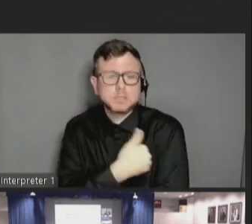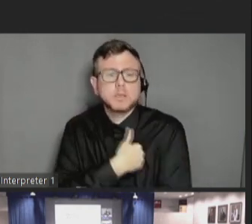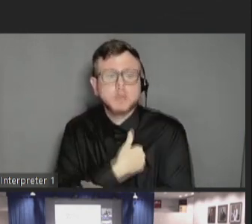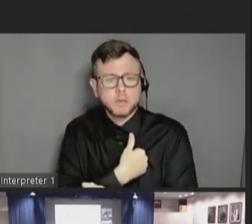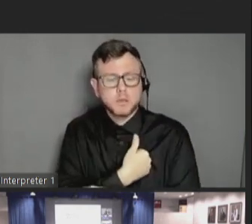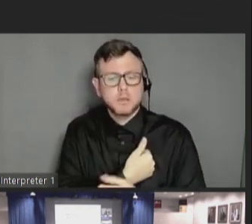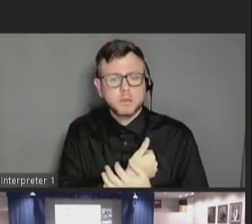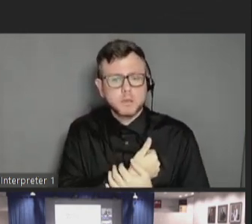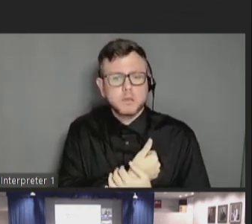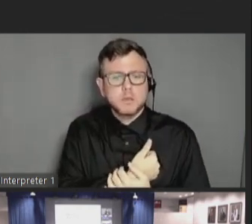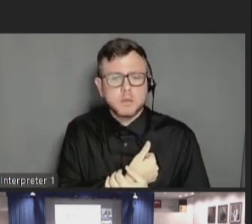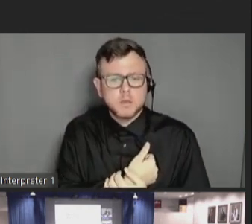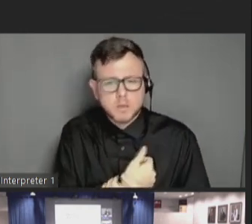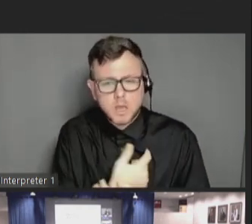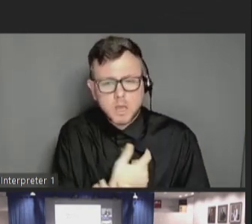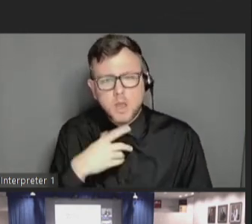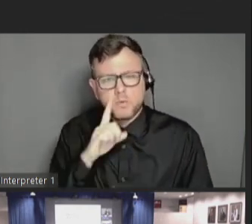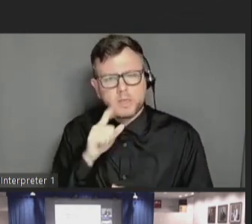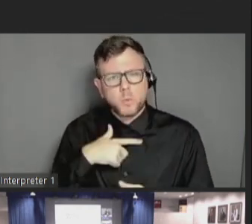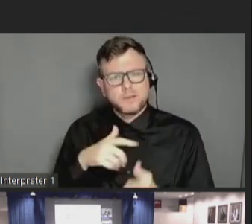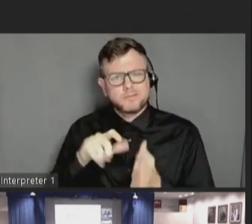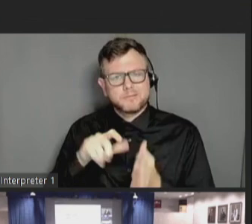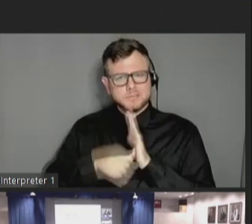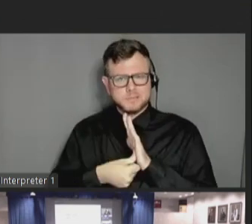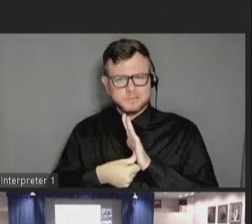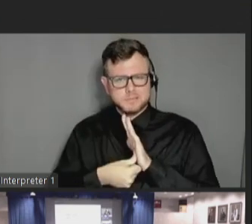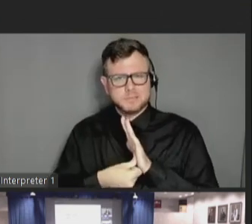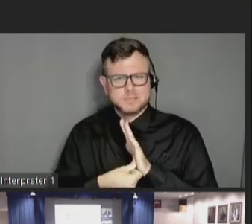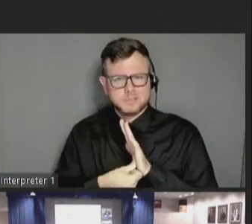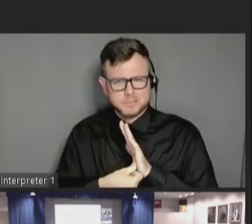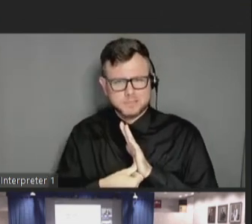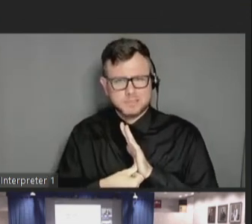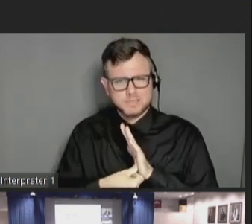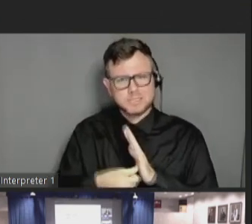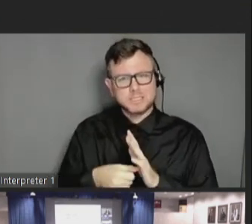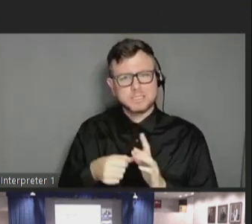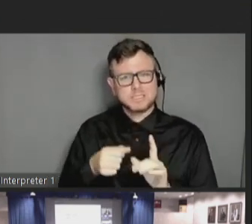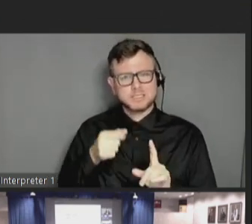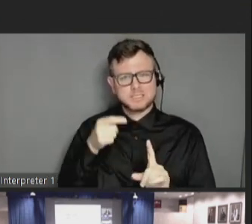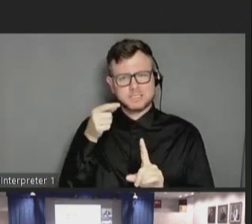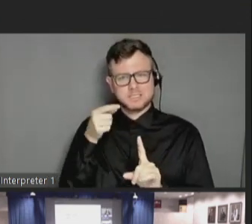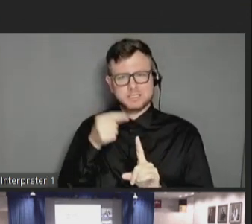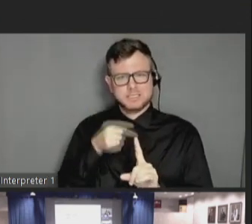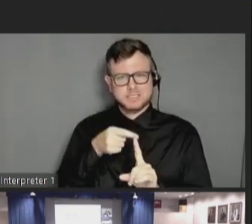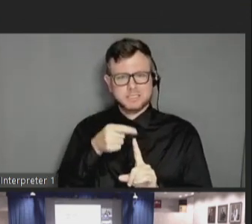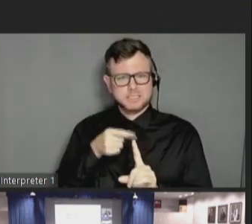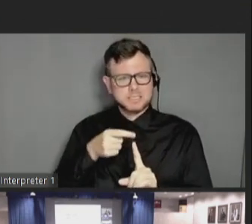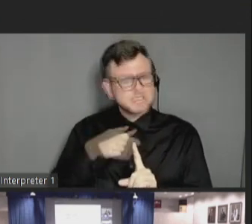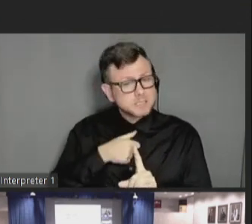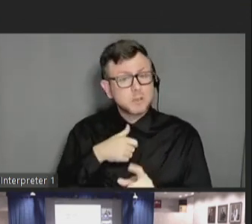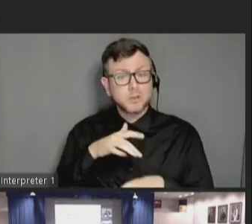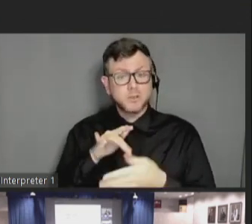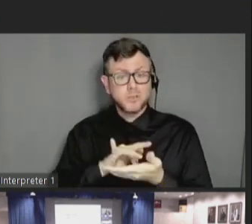What I want to spend my time really talking about at this point is that as pharmacies are into the